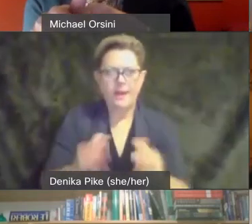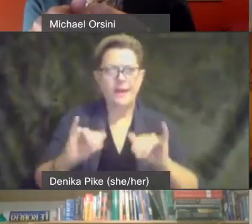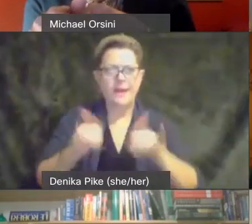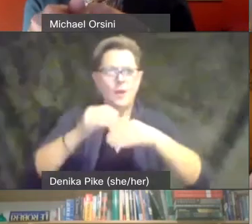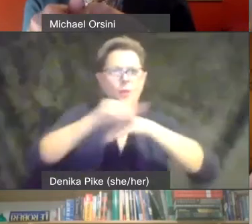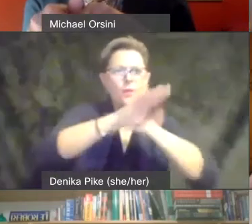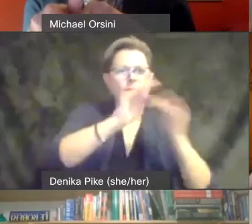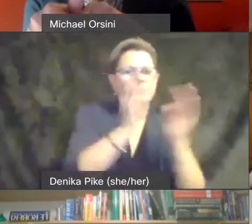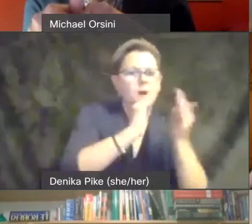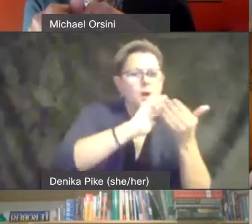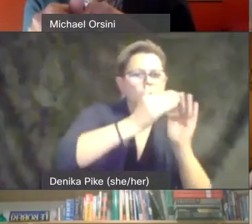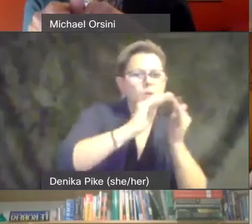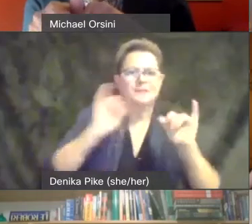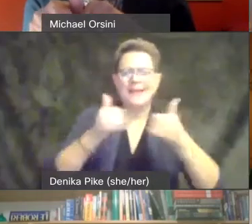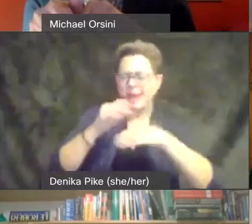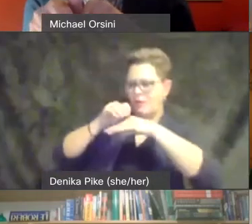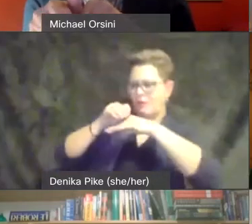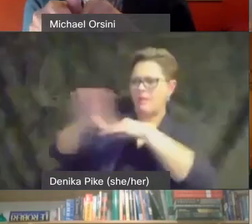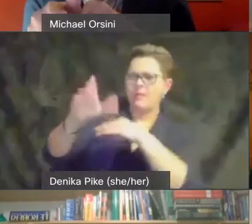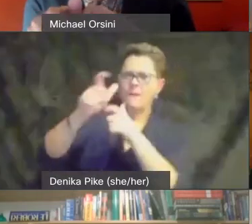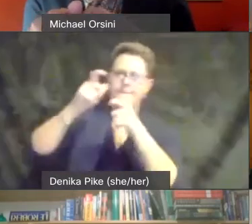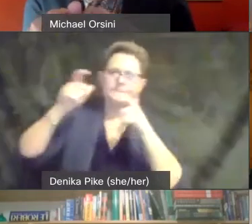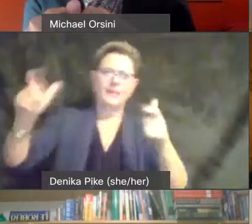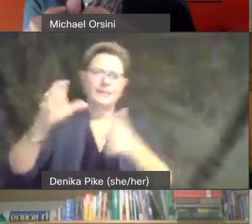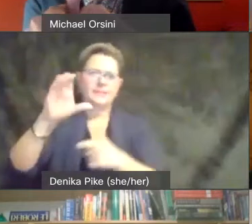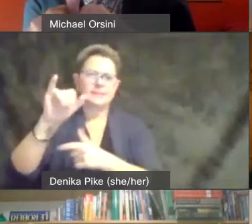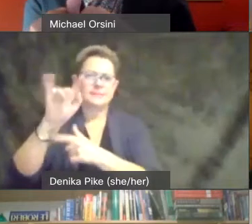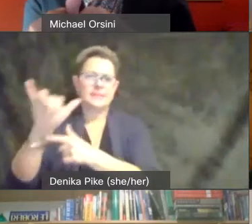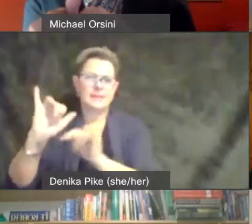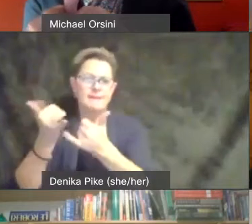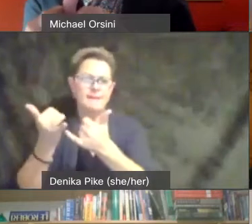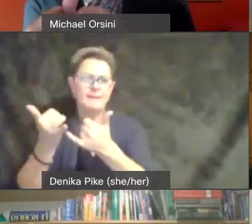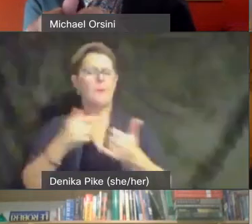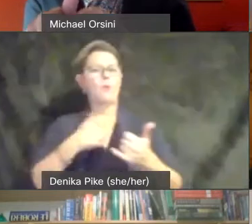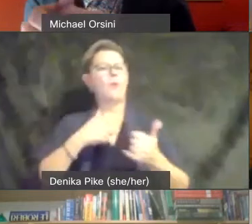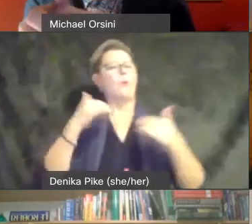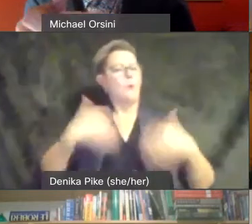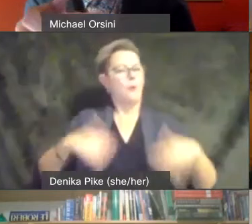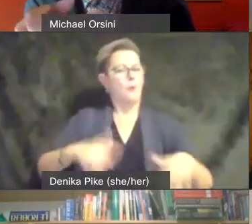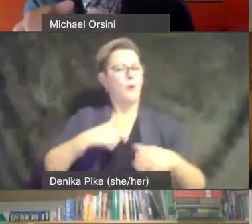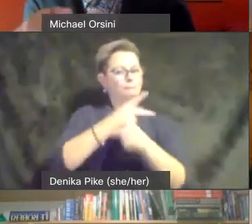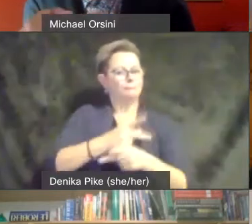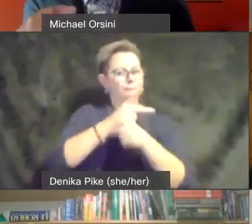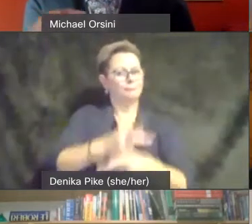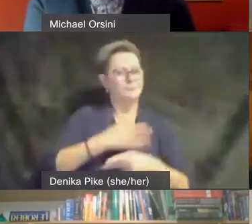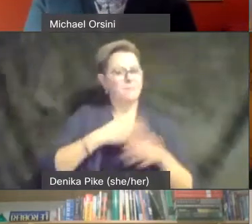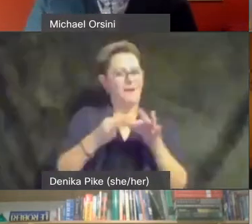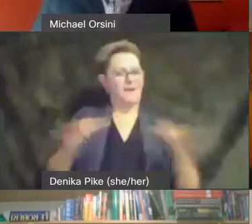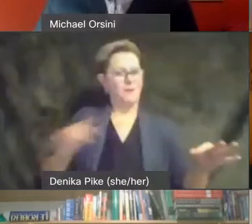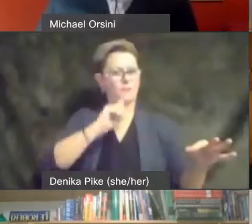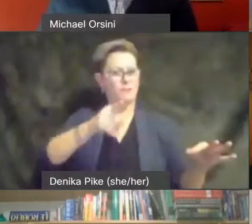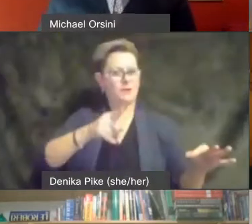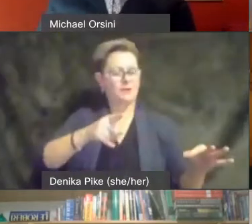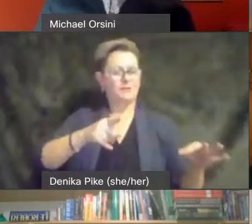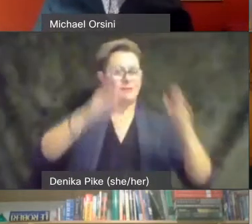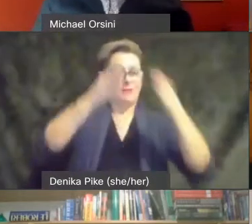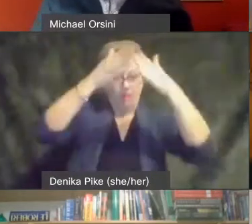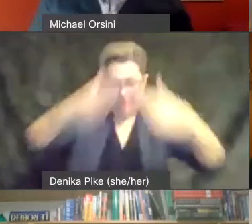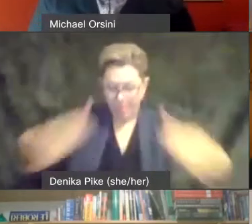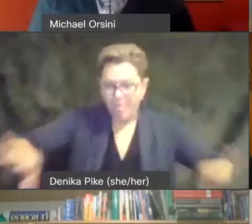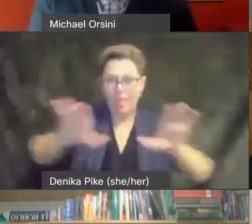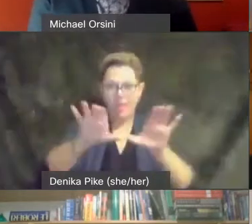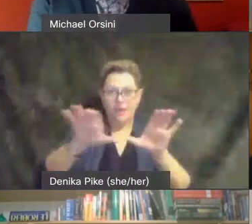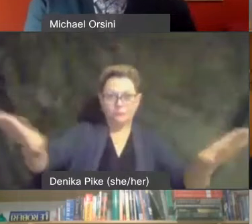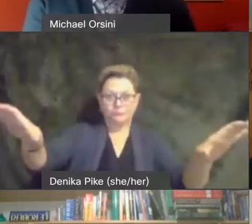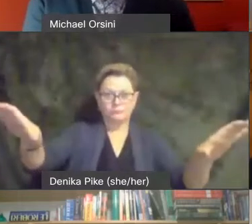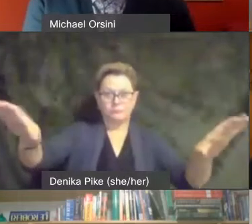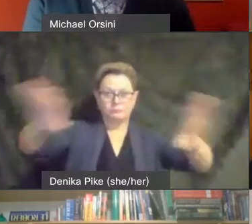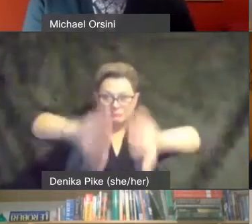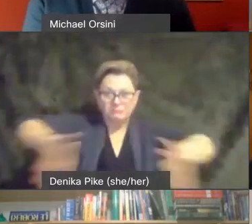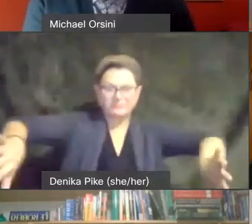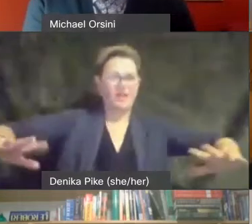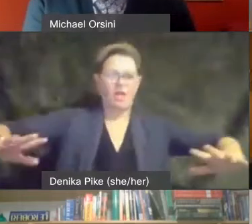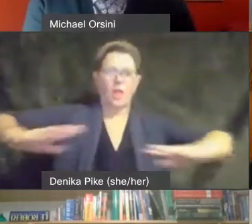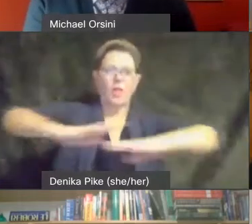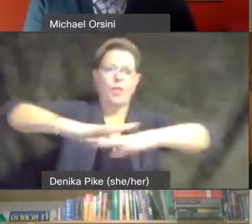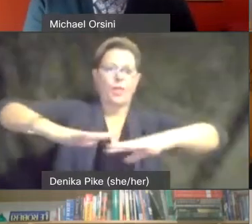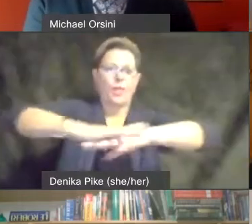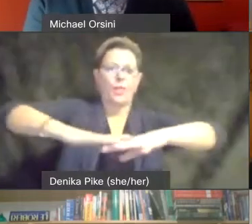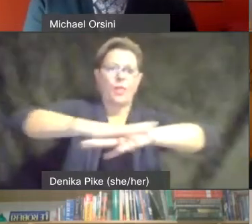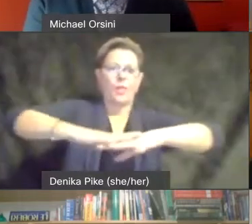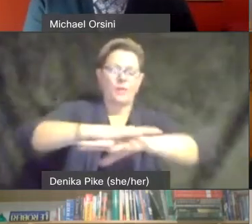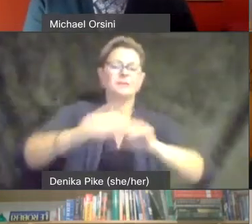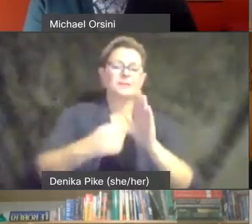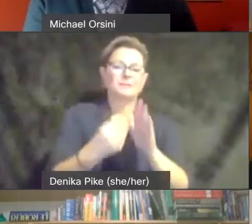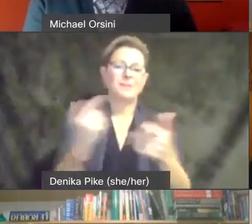I think it's really important. 1. I've chosen very carefully. It's not a divide as we normally put it. There's far more linkages and interdependencies between rural and urban communities than often get discussed and.